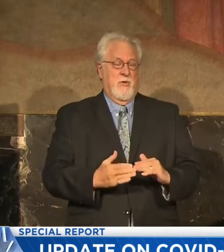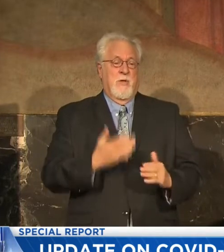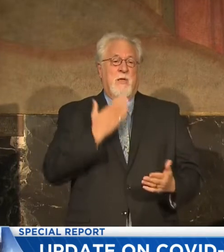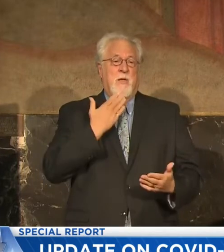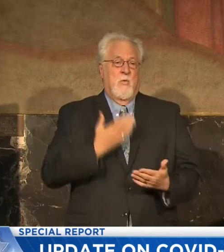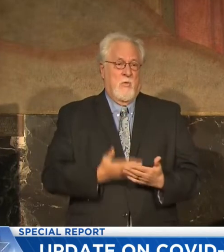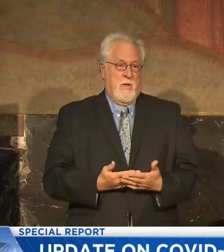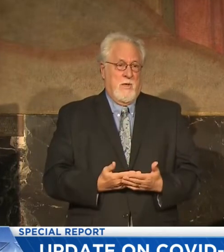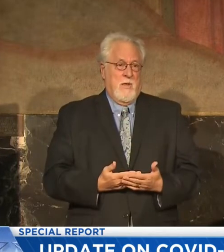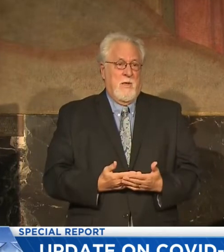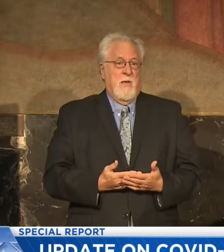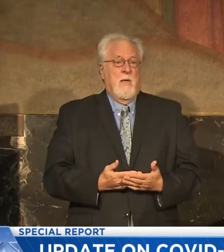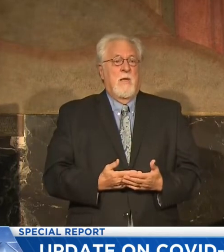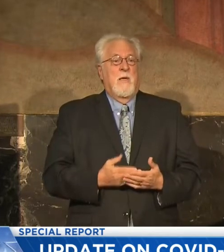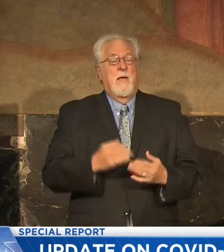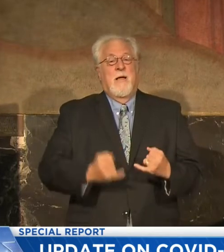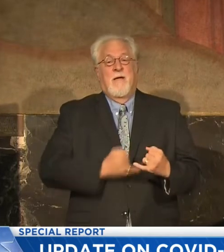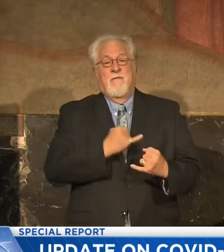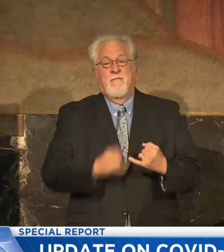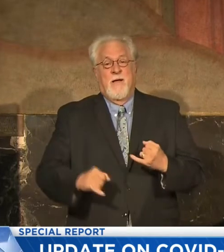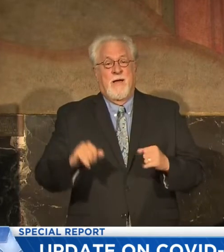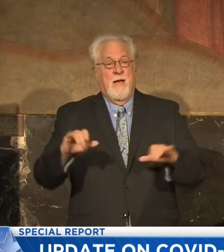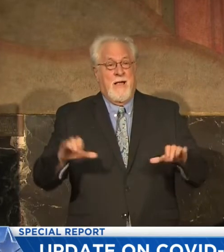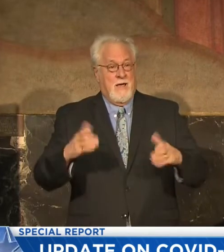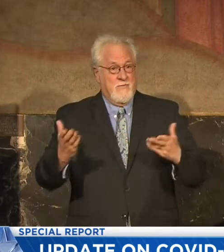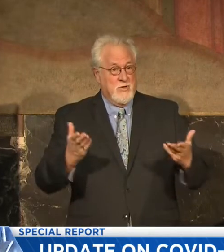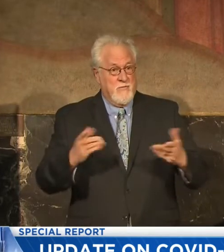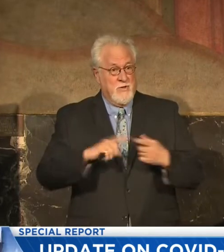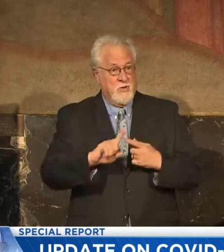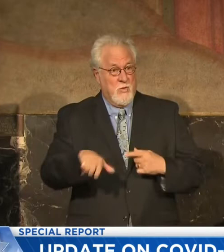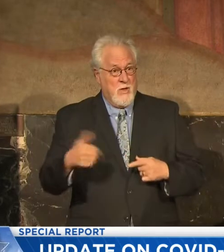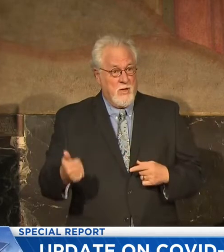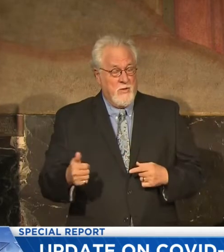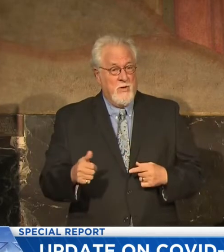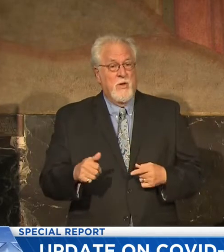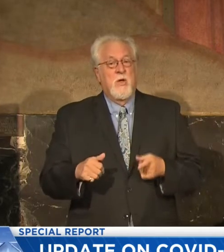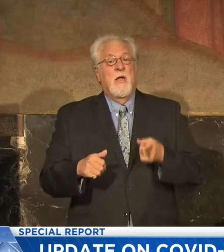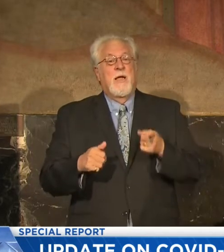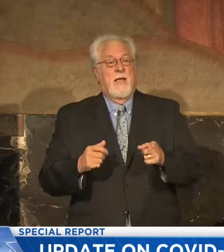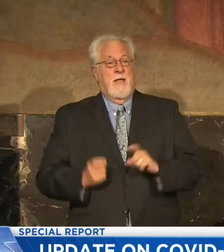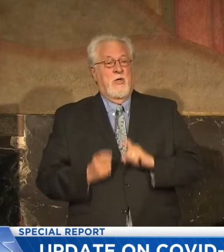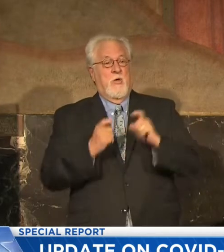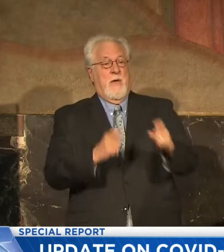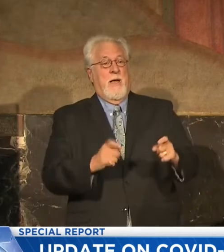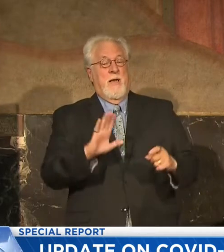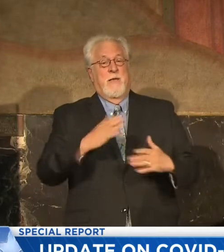SO HE SERVED HIS COUNTRY. HE SERVED HIS STATE. HE SERVED HIS PARRISH AND HIS COMMUNITY.